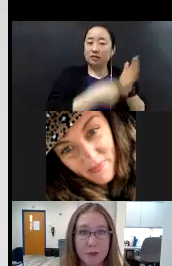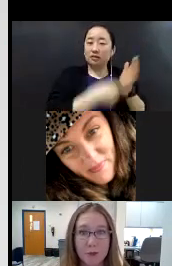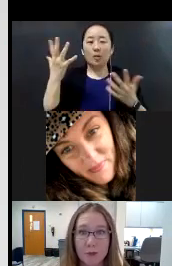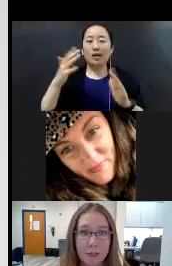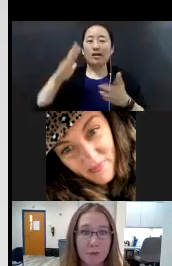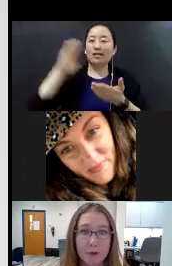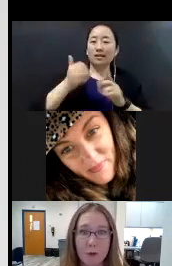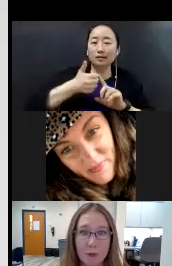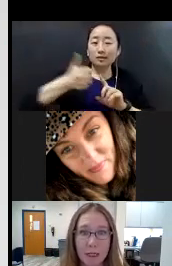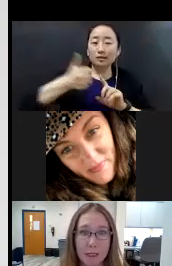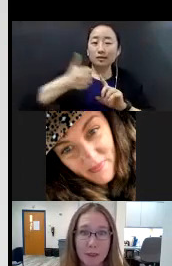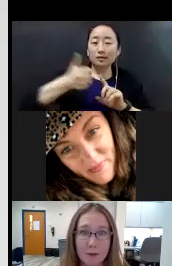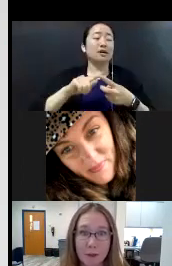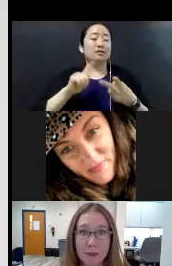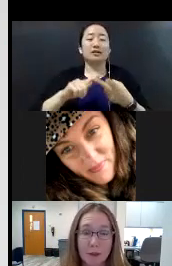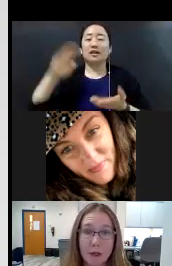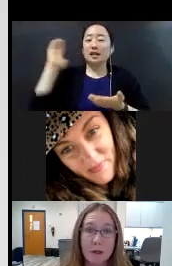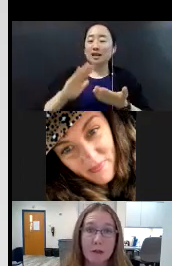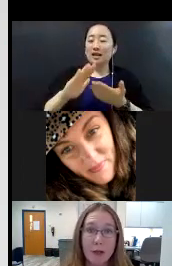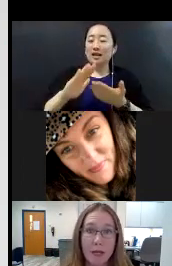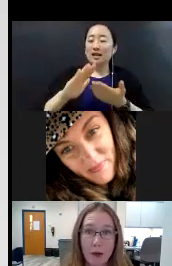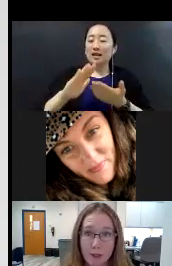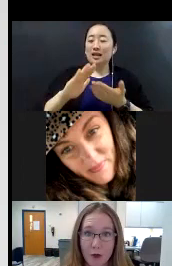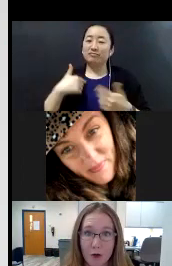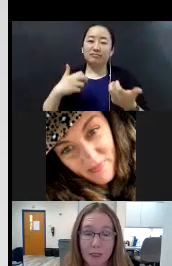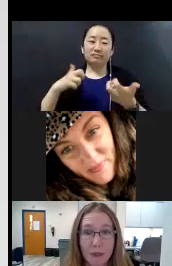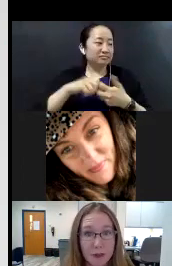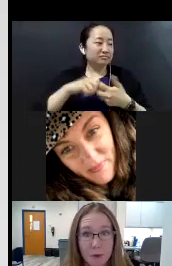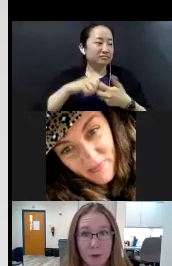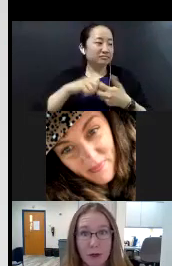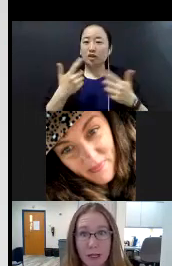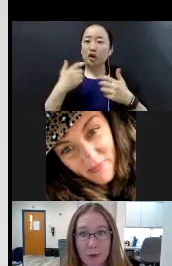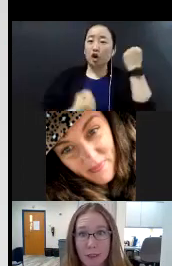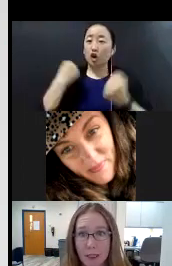THESE VIRTUAL HOME ASSESSMENTS VERSUS GOING OUT TO THE HOME ESPECIALLY WHEN WE ARE UNABLE TO TAKE